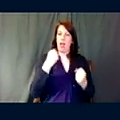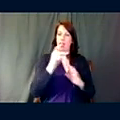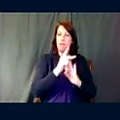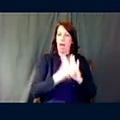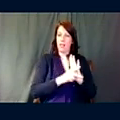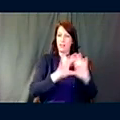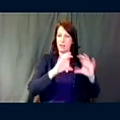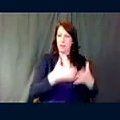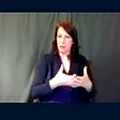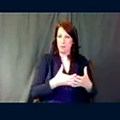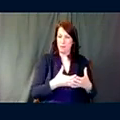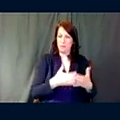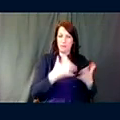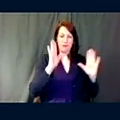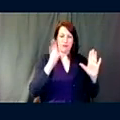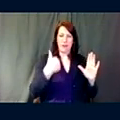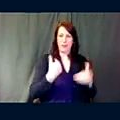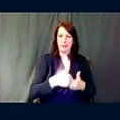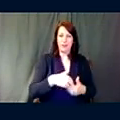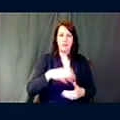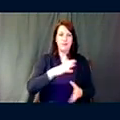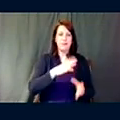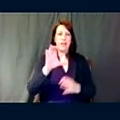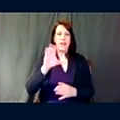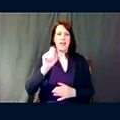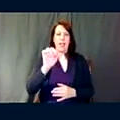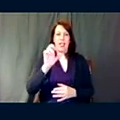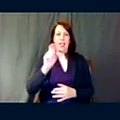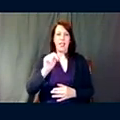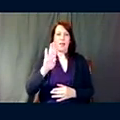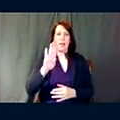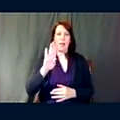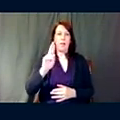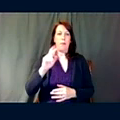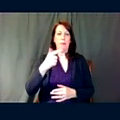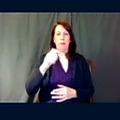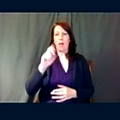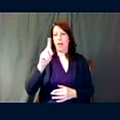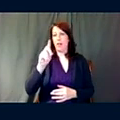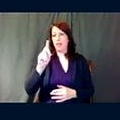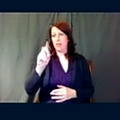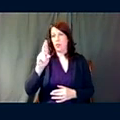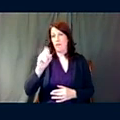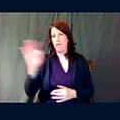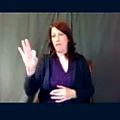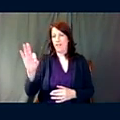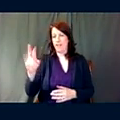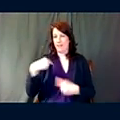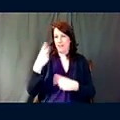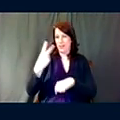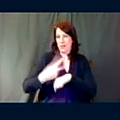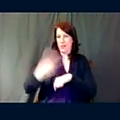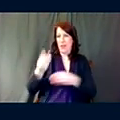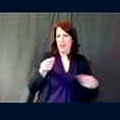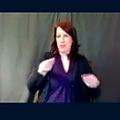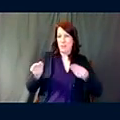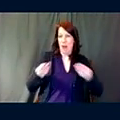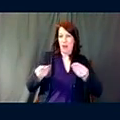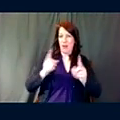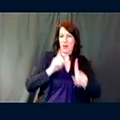GROUP THIS YEAR, DESHIREE BELIS, GREAT TO HAVE HER.